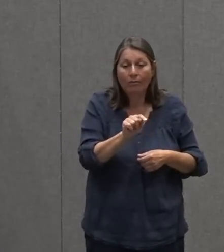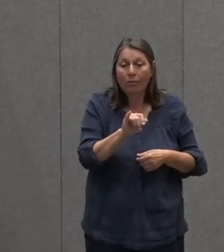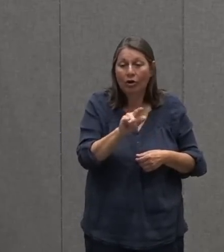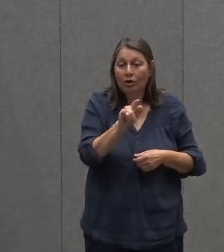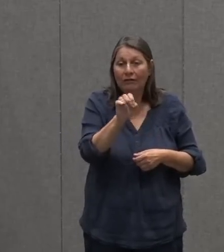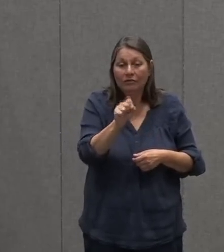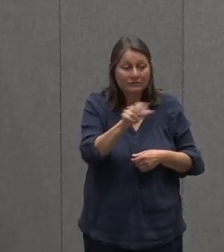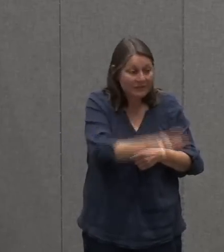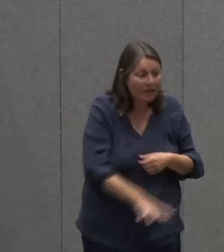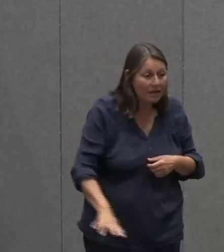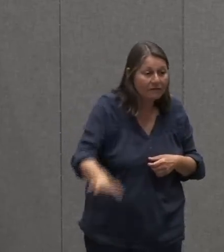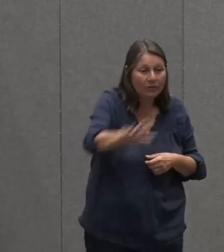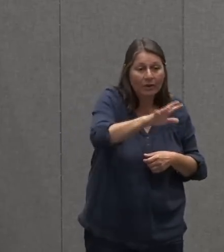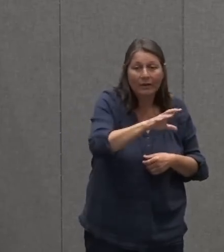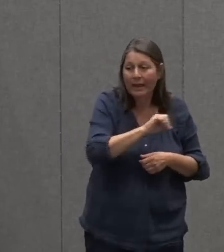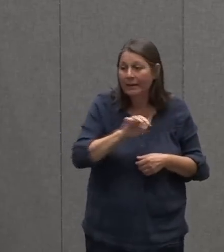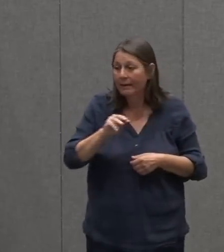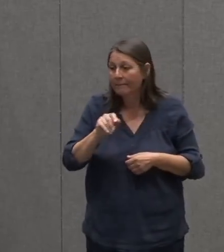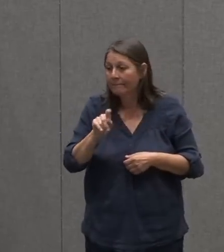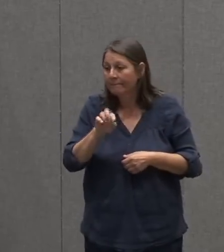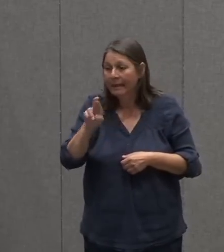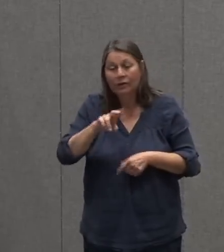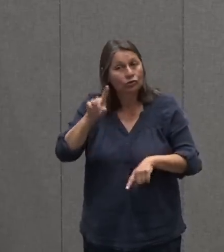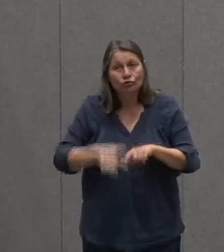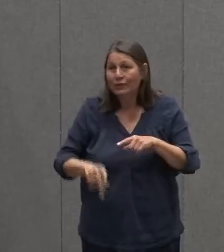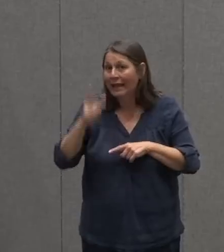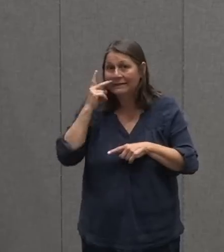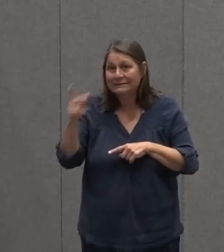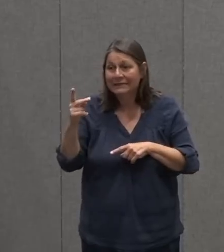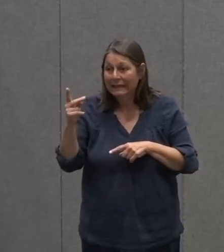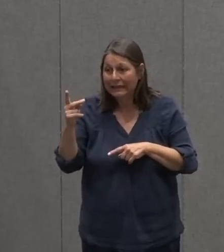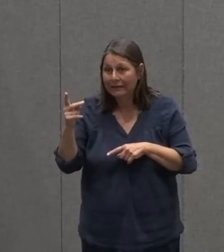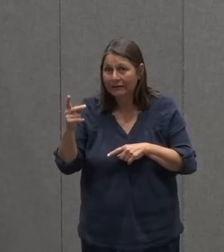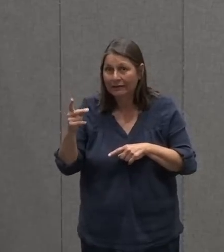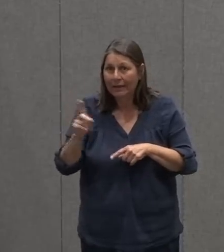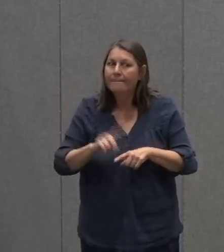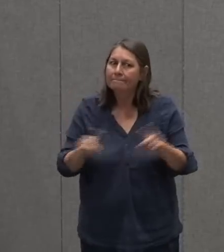But there's lots of evidence using our senses that they do exist.